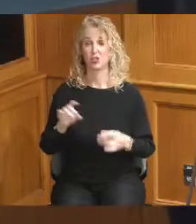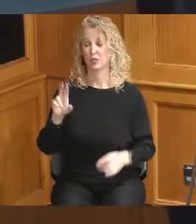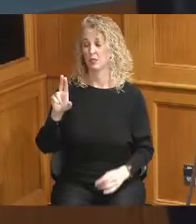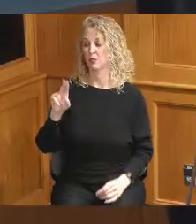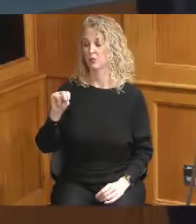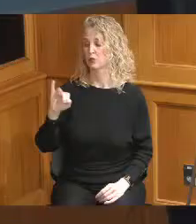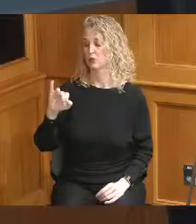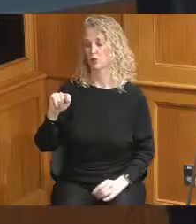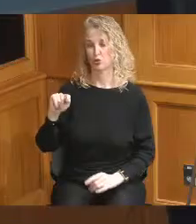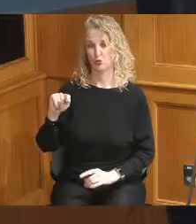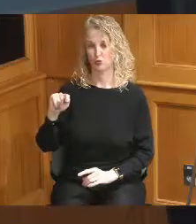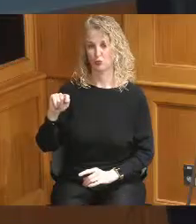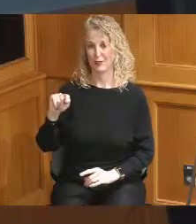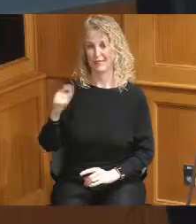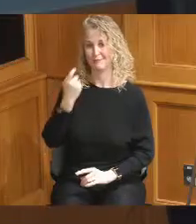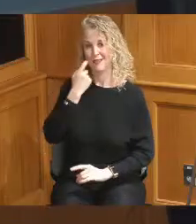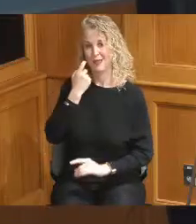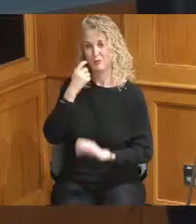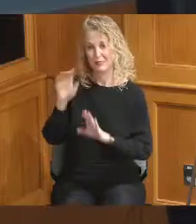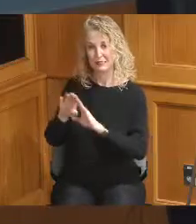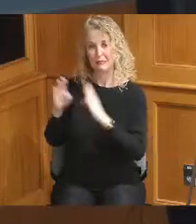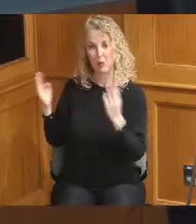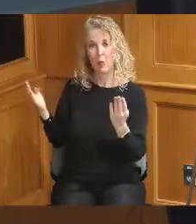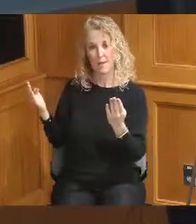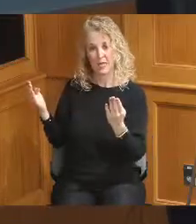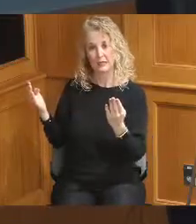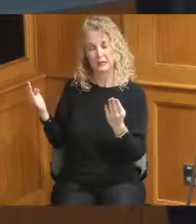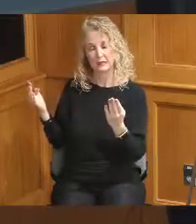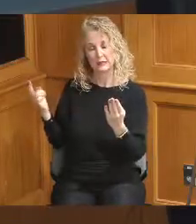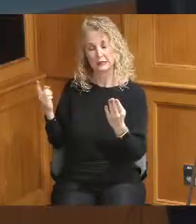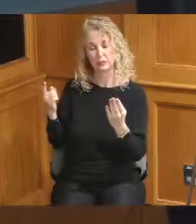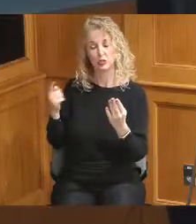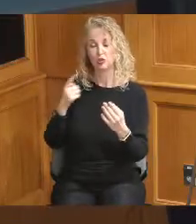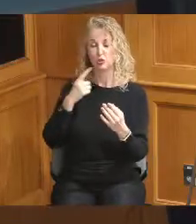that have come online because of the investment of as you say the county the city the private